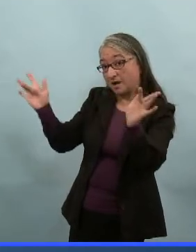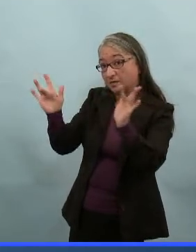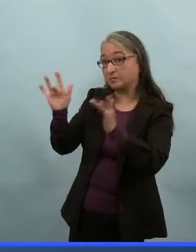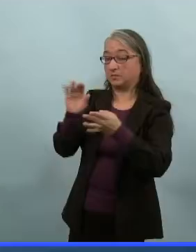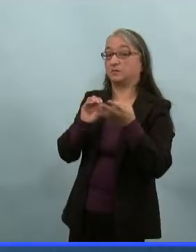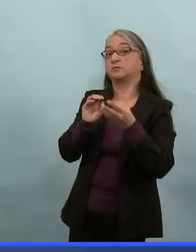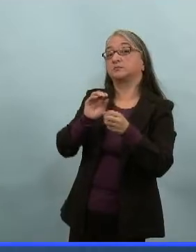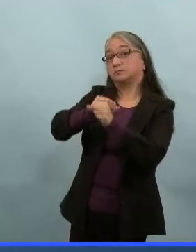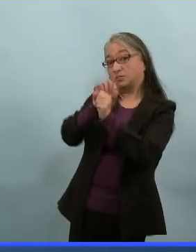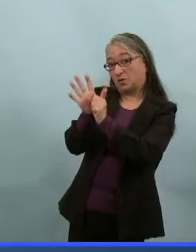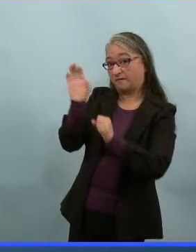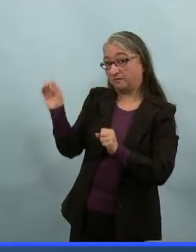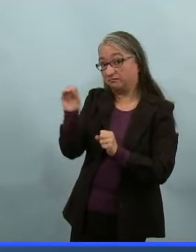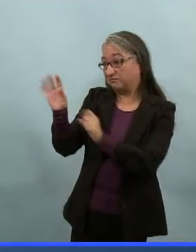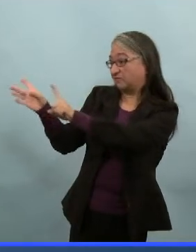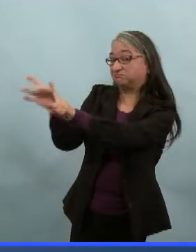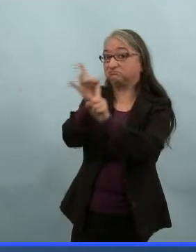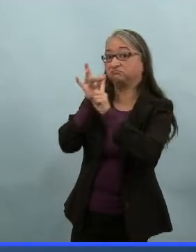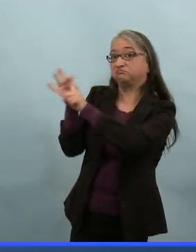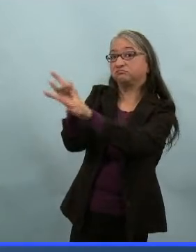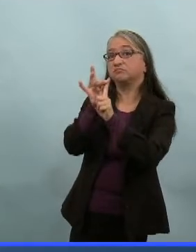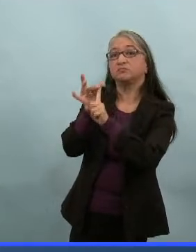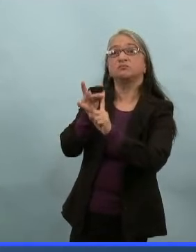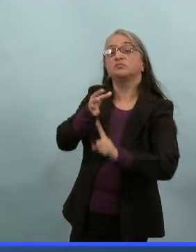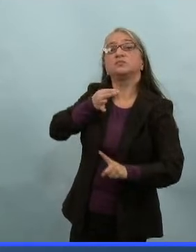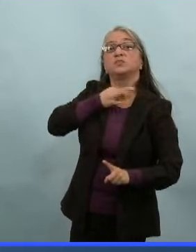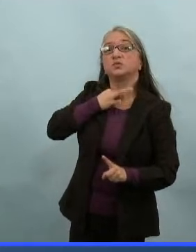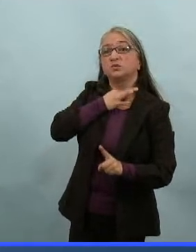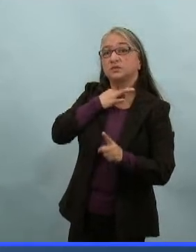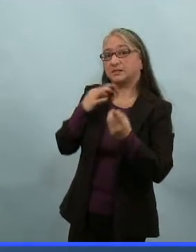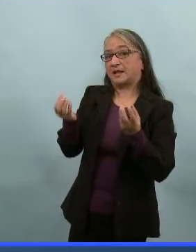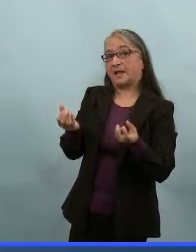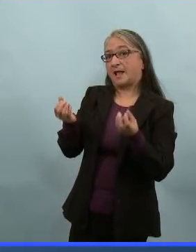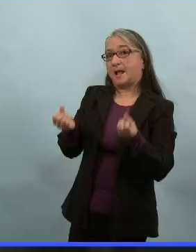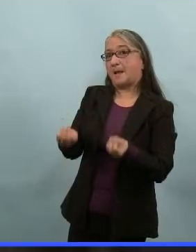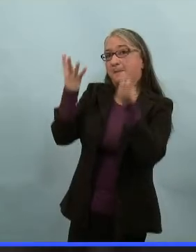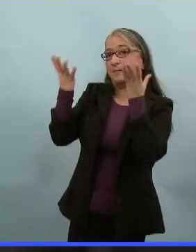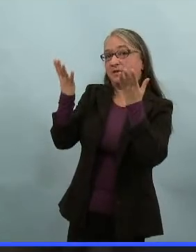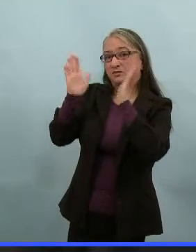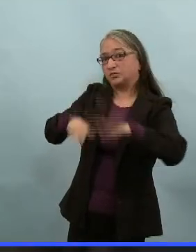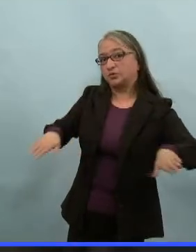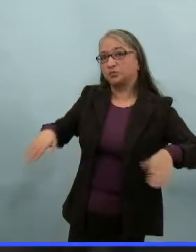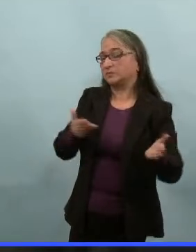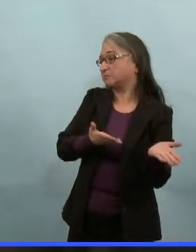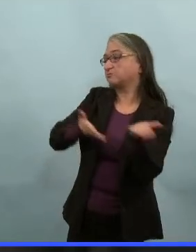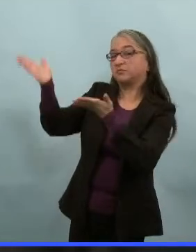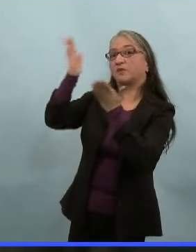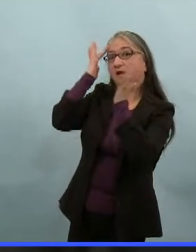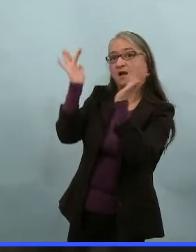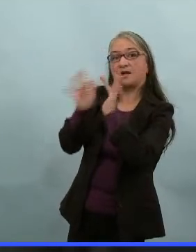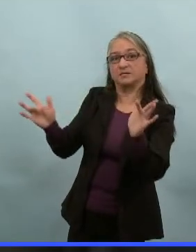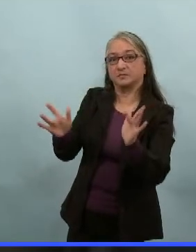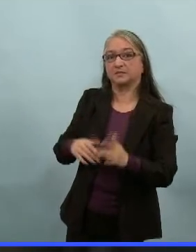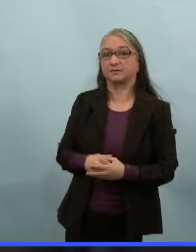the ratio of children being admitted to hospital well we know our hospitalization number uh